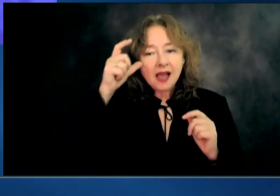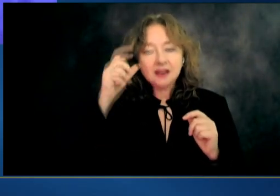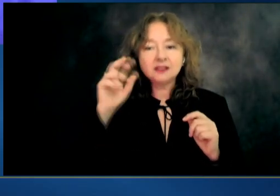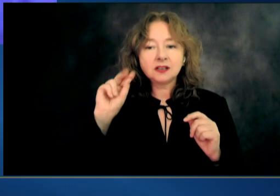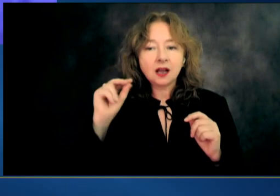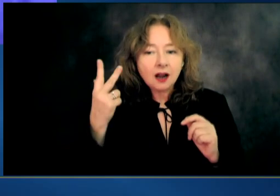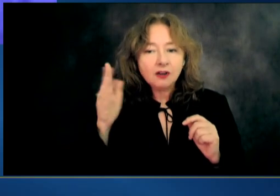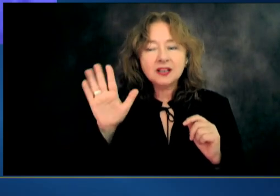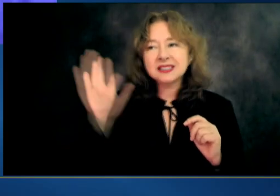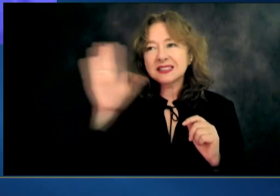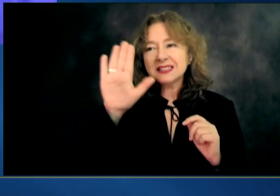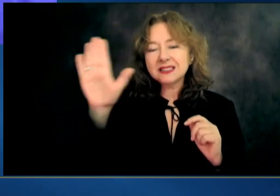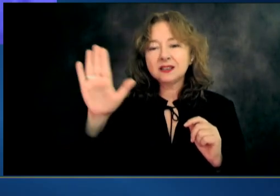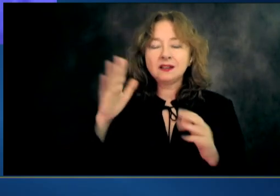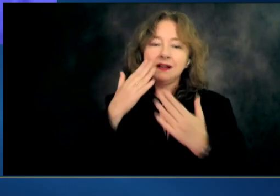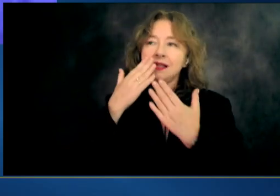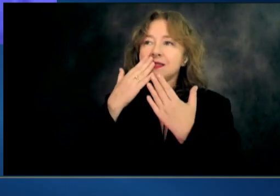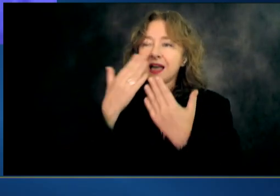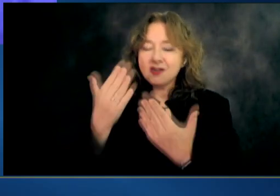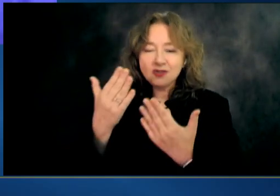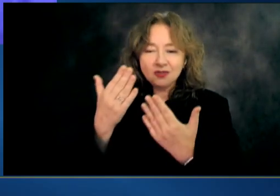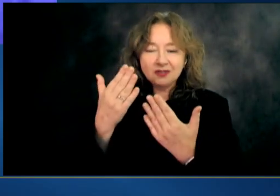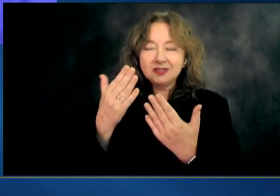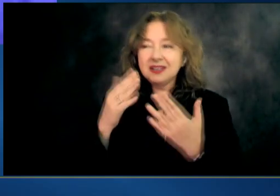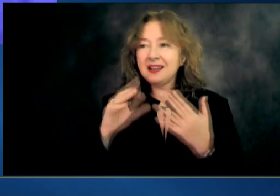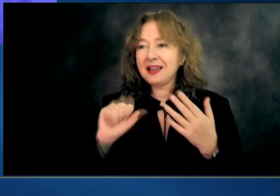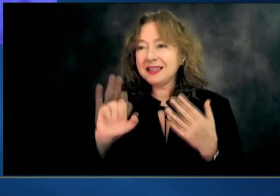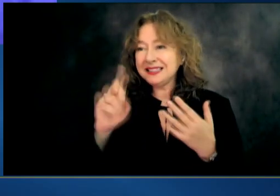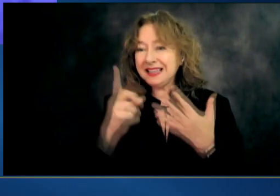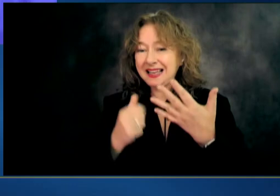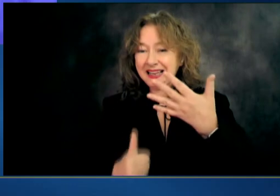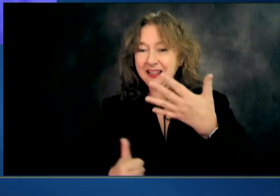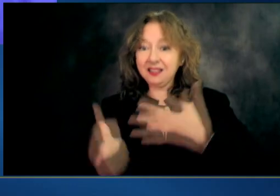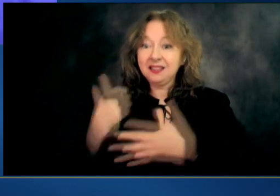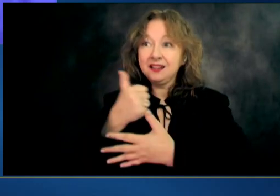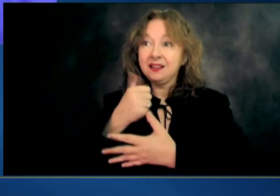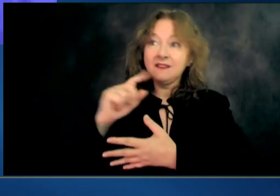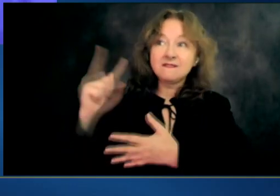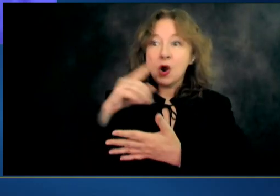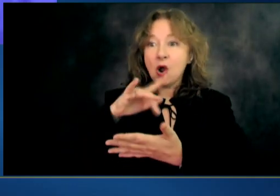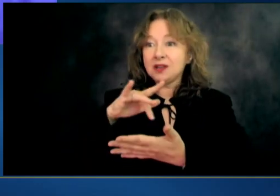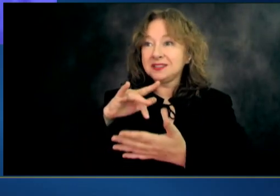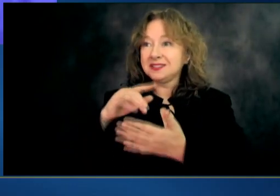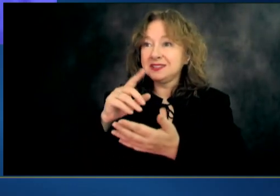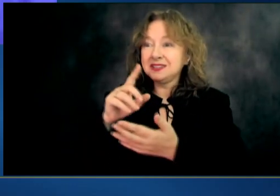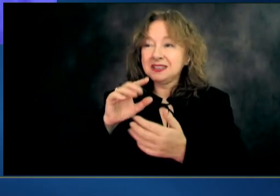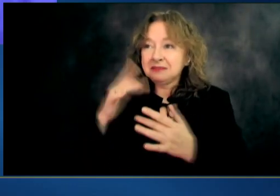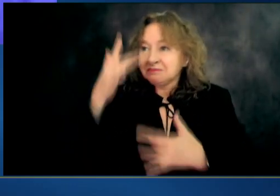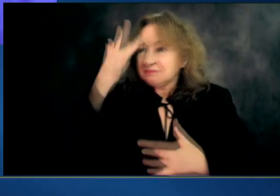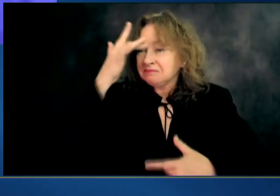"Thank you for letting sickle cell be the first test that we use this model on to make sure that